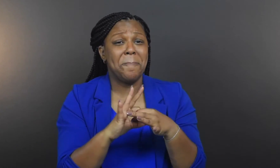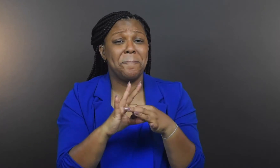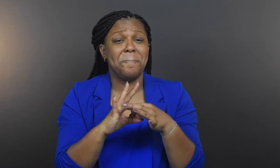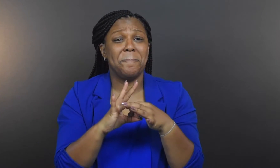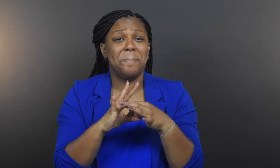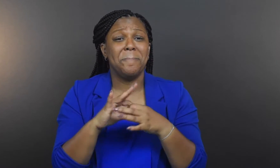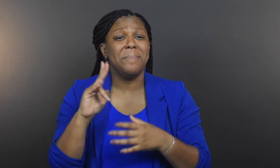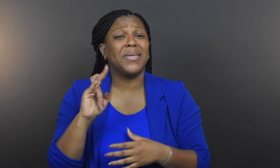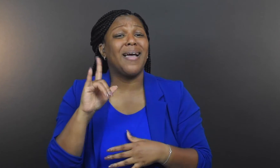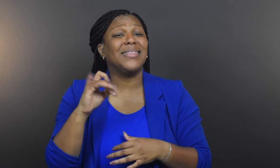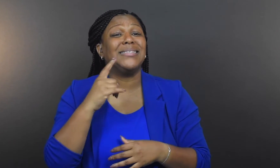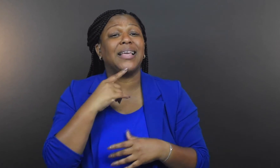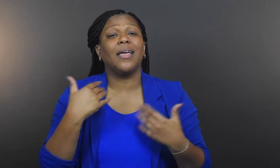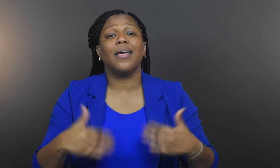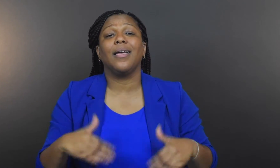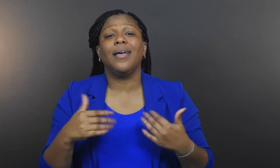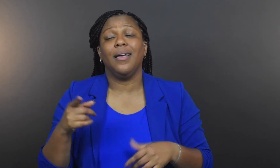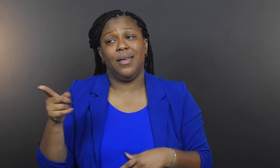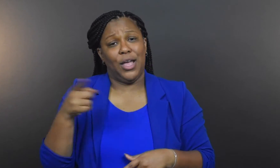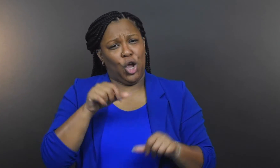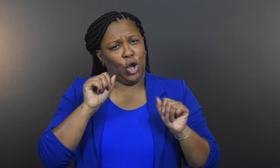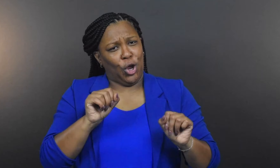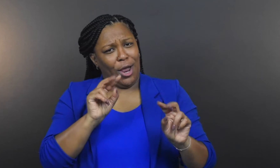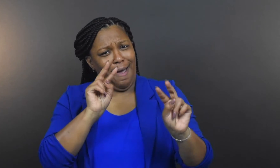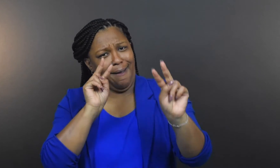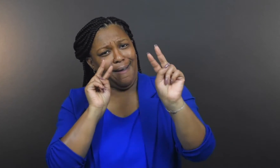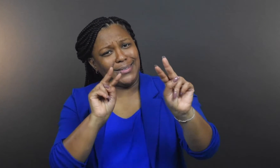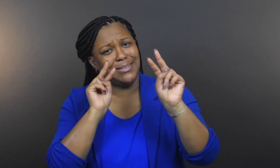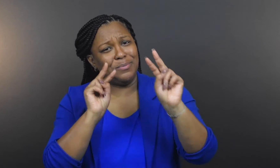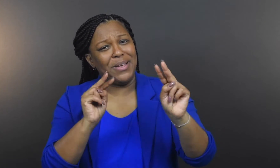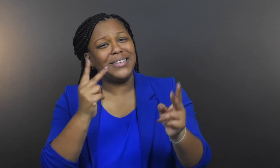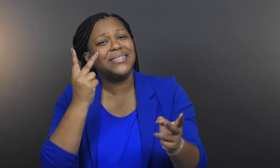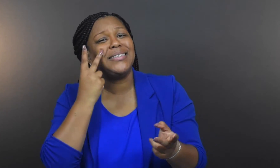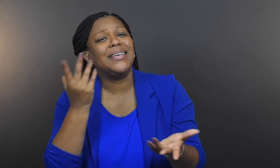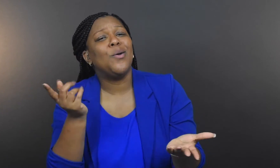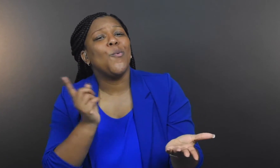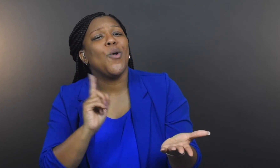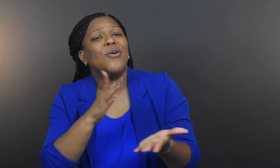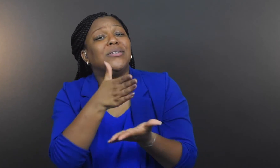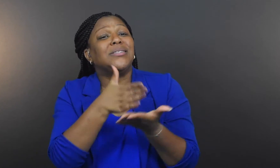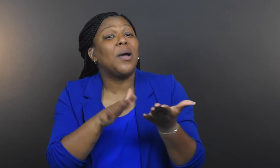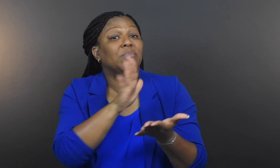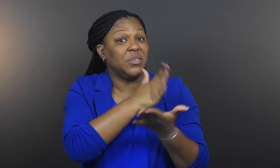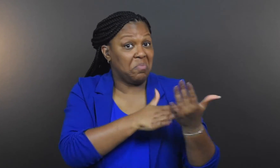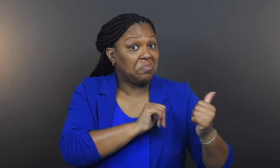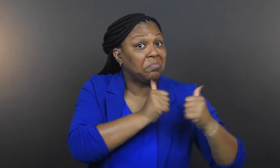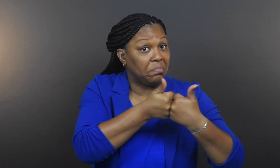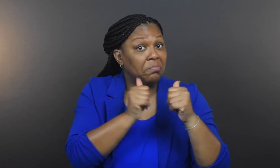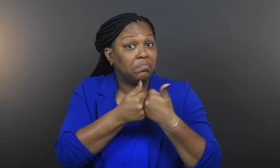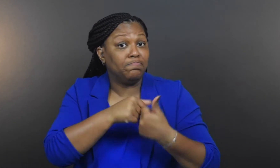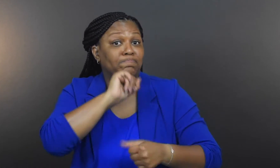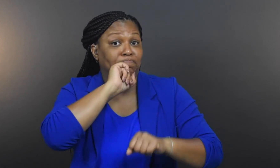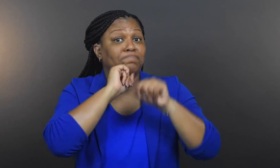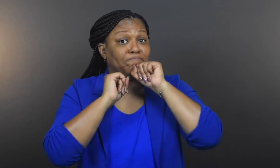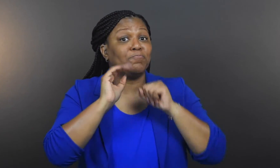“They could anticipate where some of the challenges might exist and spoke in a way